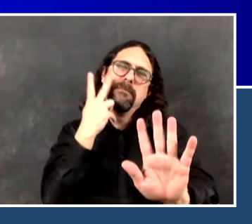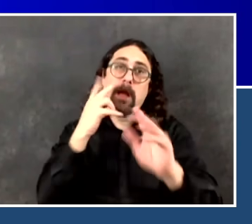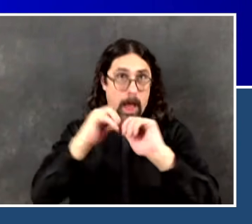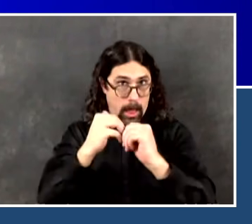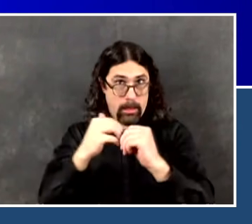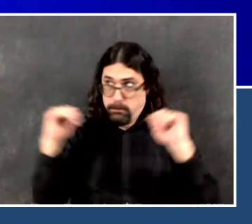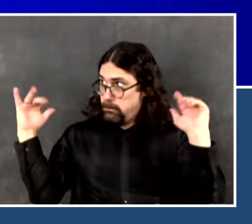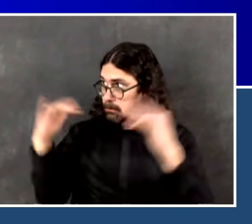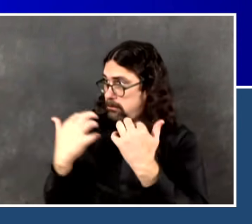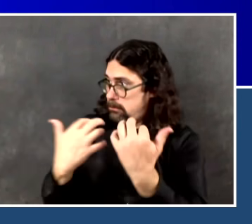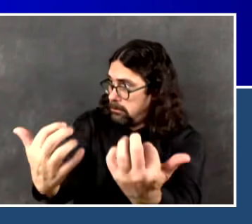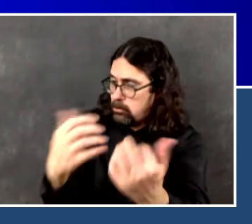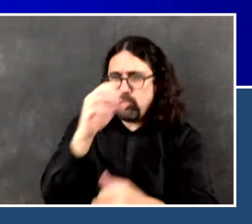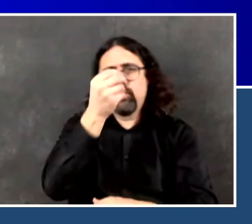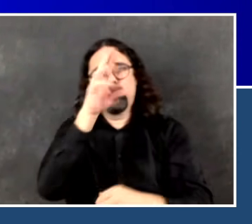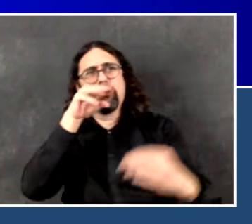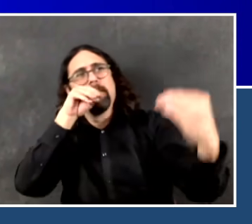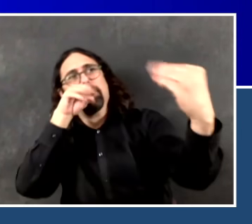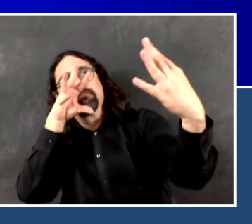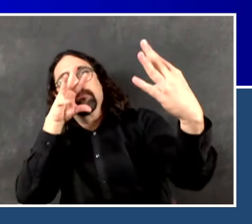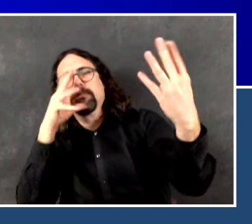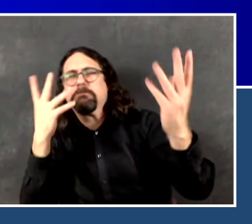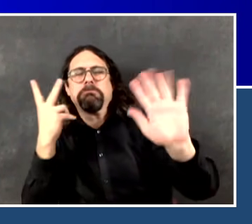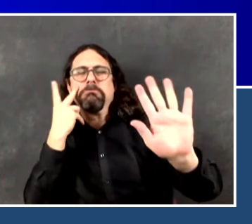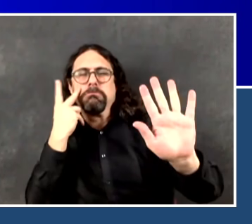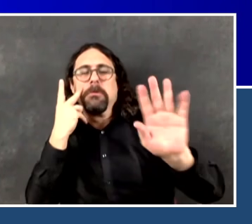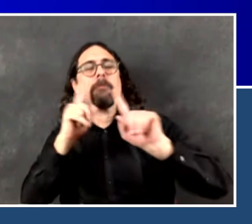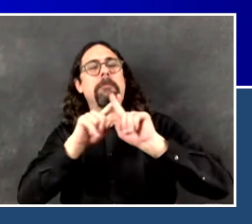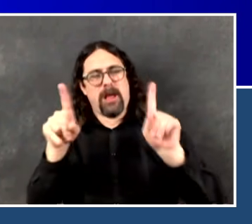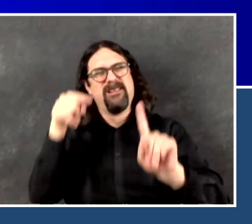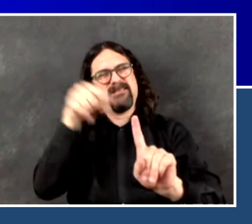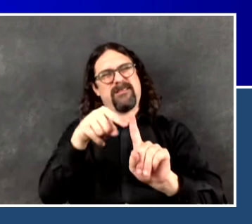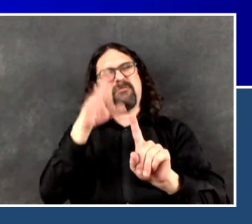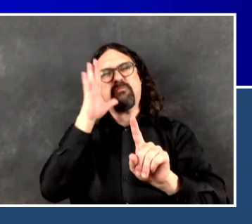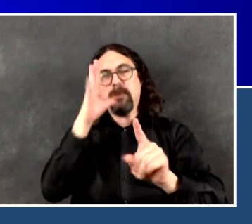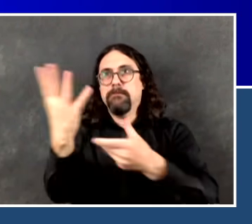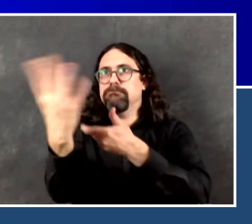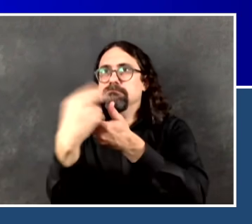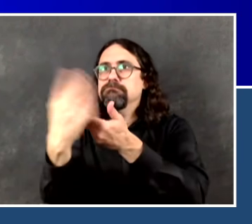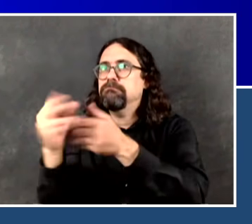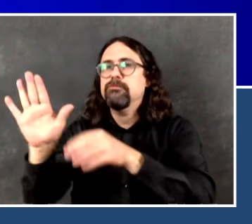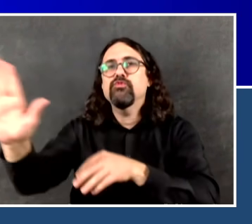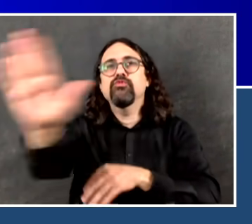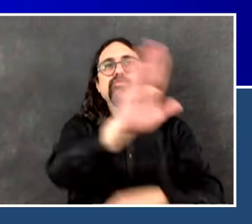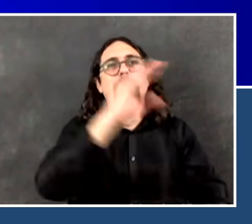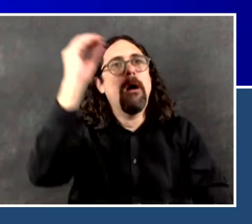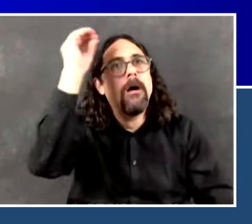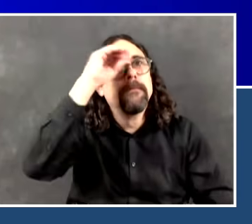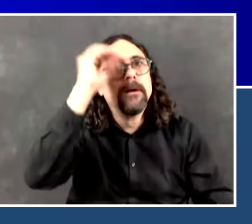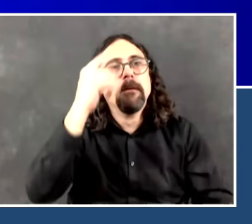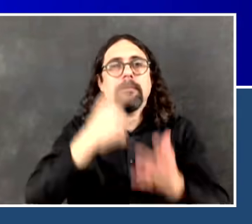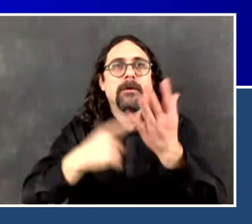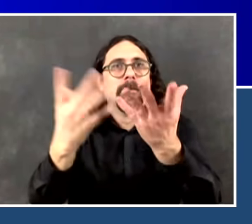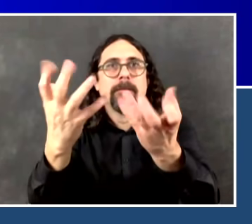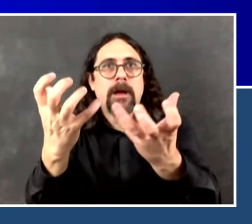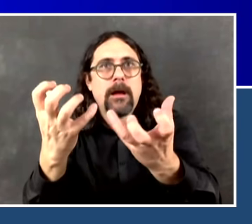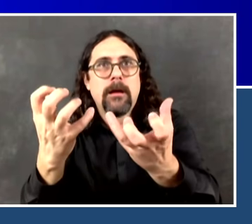AND HOW GVEORNNTME WORKS. THOSE A REFOUR